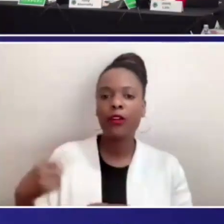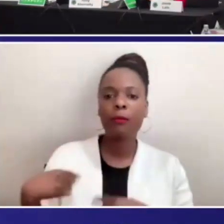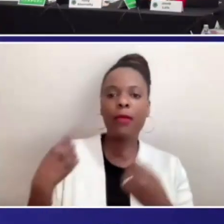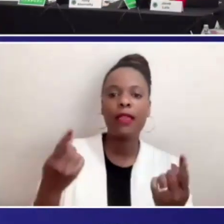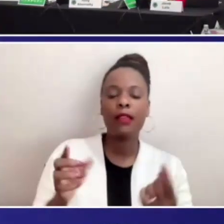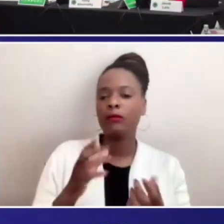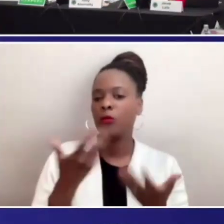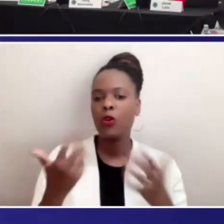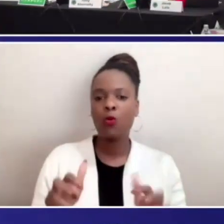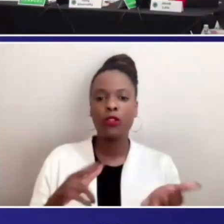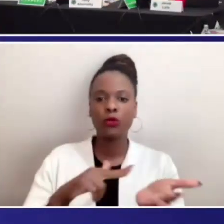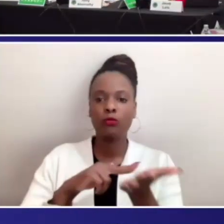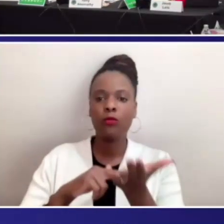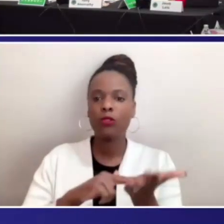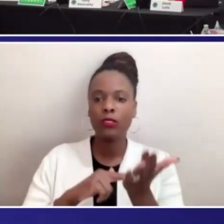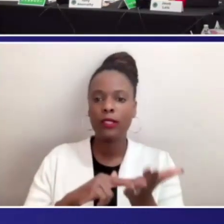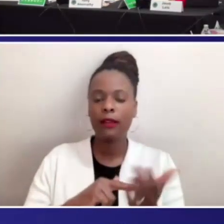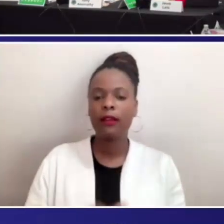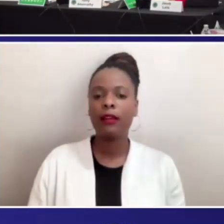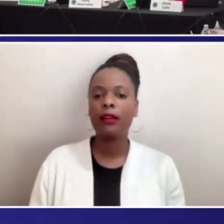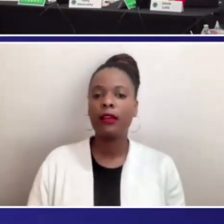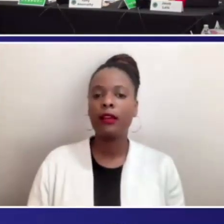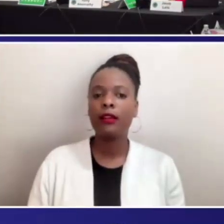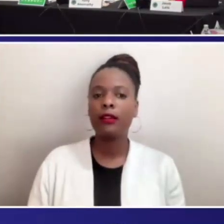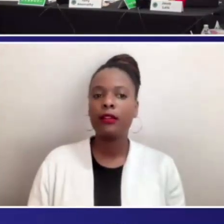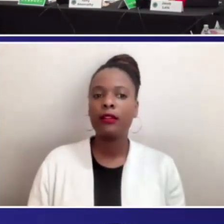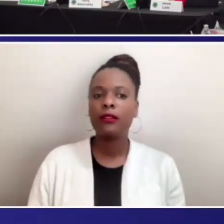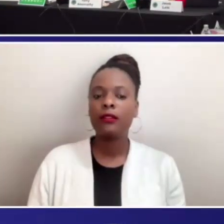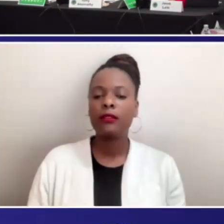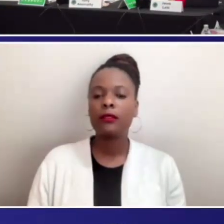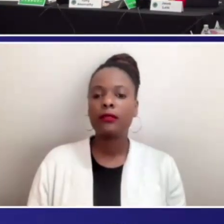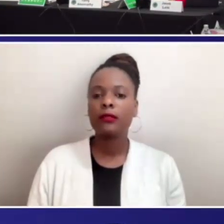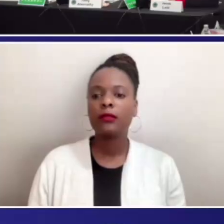on that at the moment, seeing as we may or may not have things to consider in that.